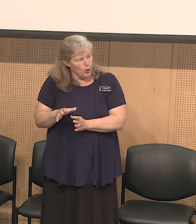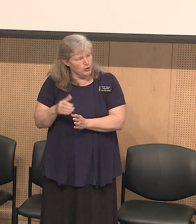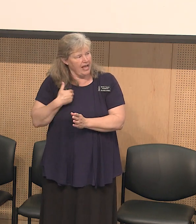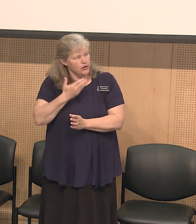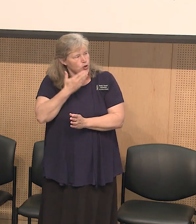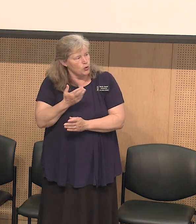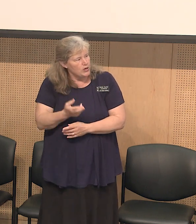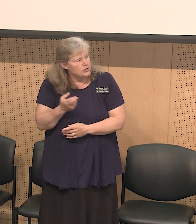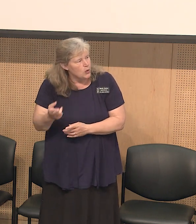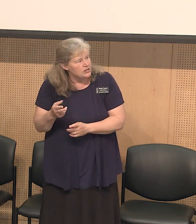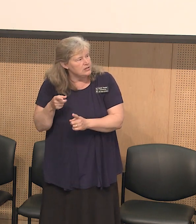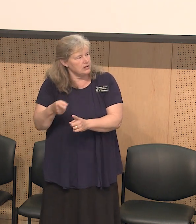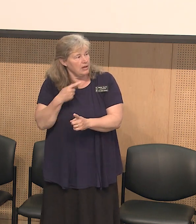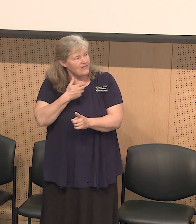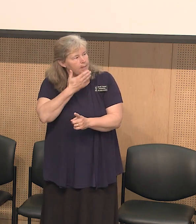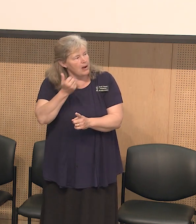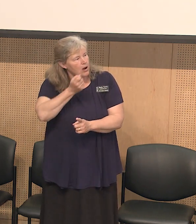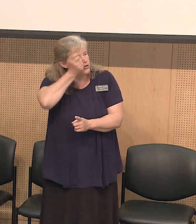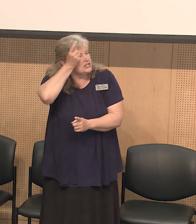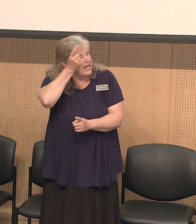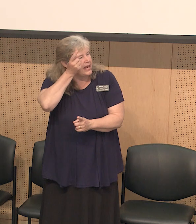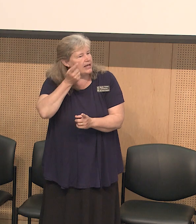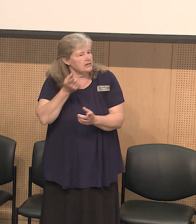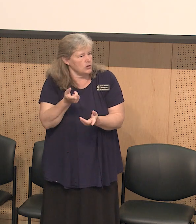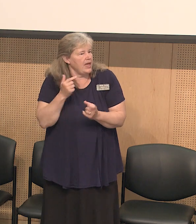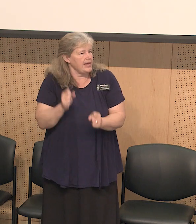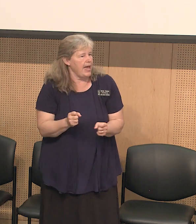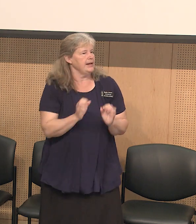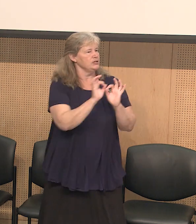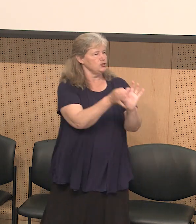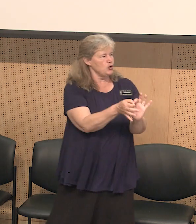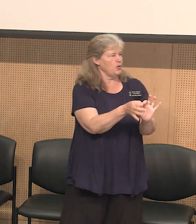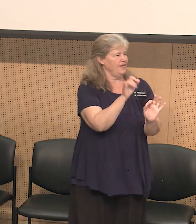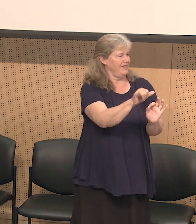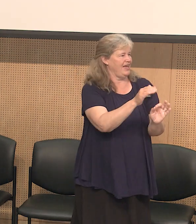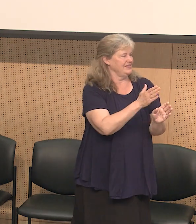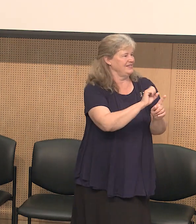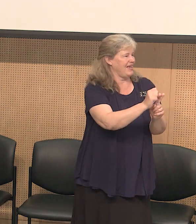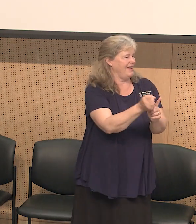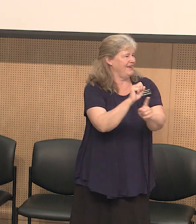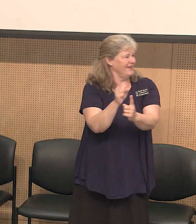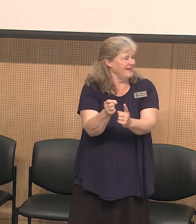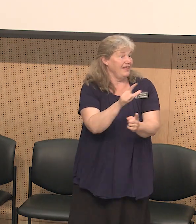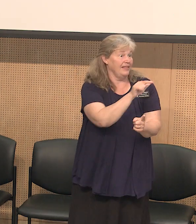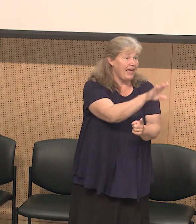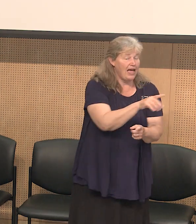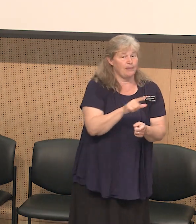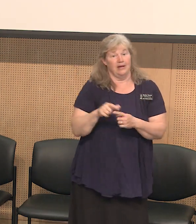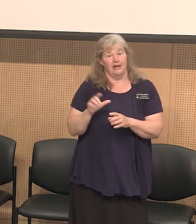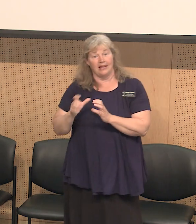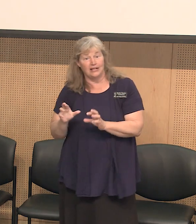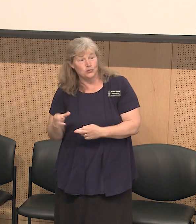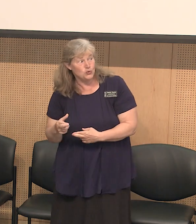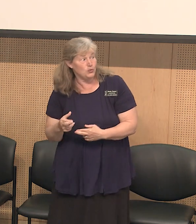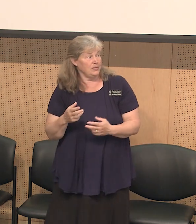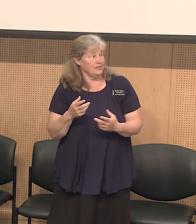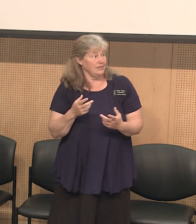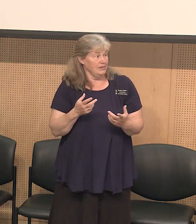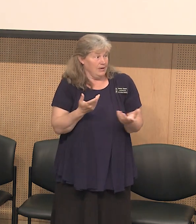and a better understanding of how to pass on what's being conveyed in the laboratory and the classroom to Deaf as they come into